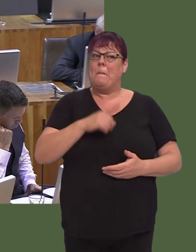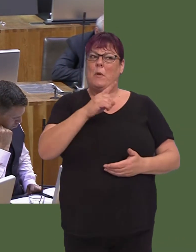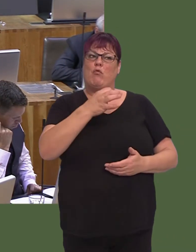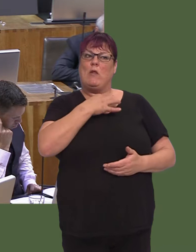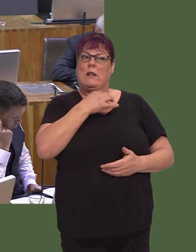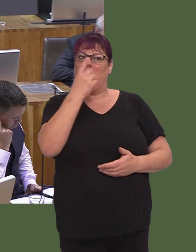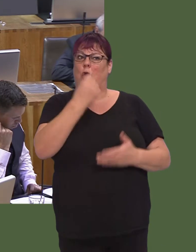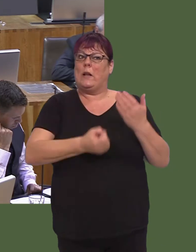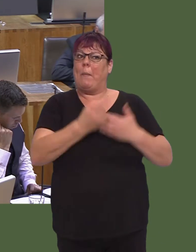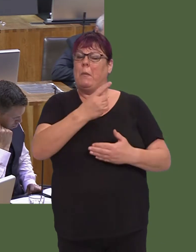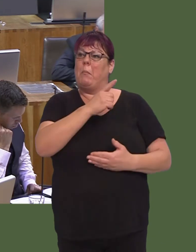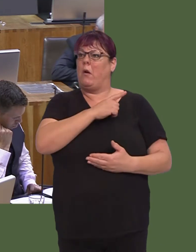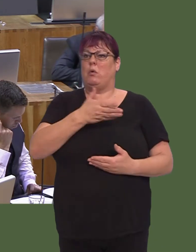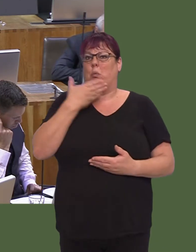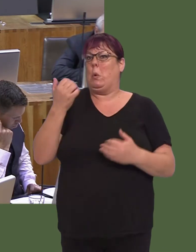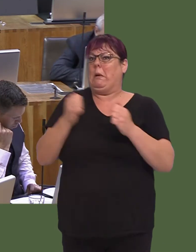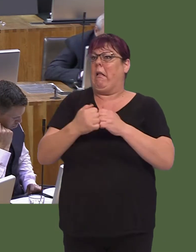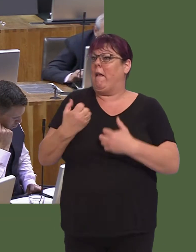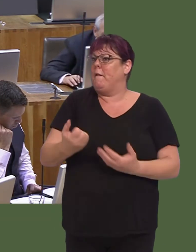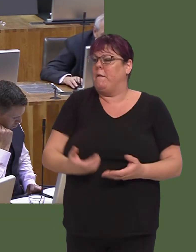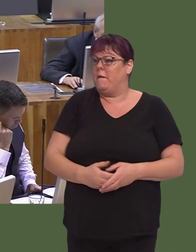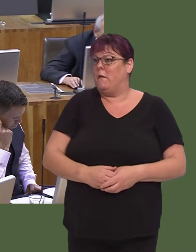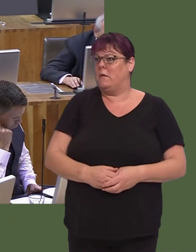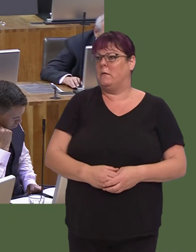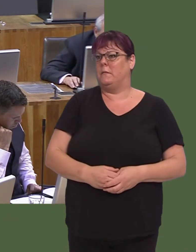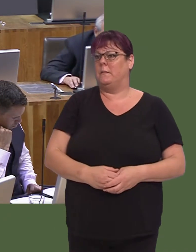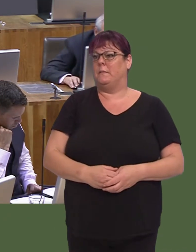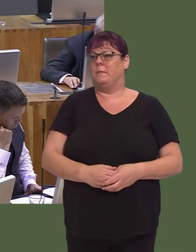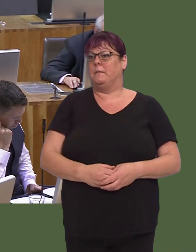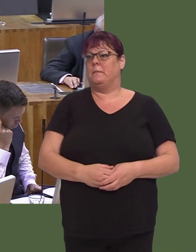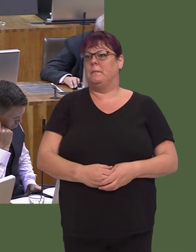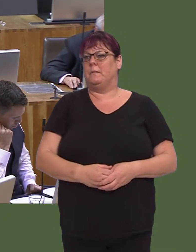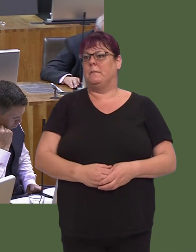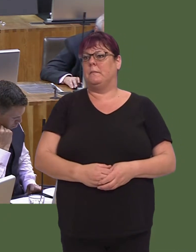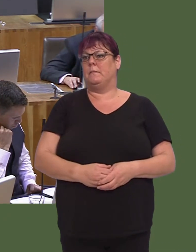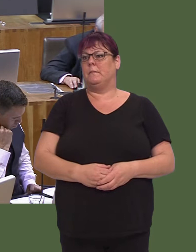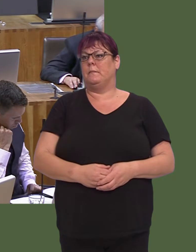But of course the risk is that that might happen without any kind of deal.